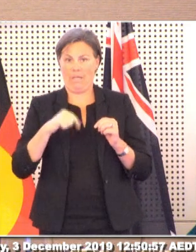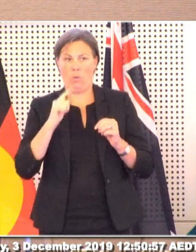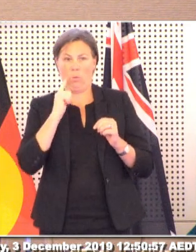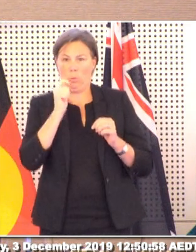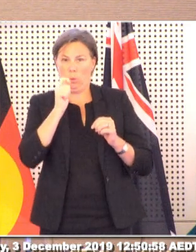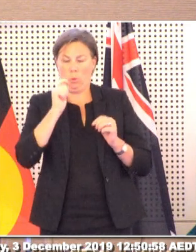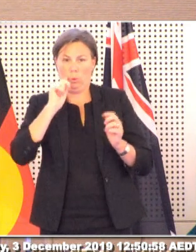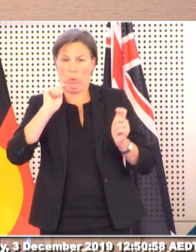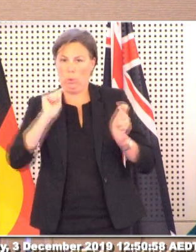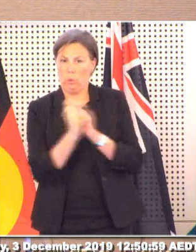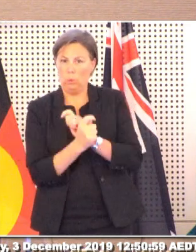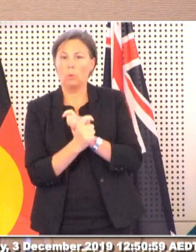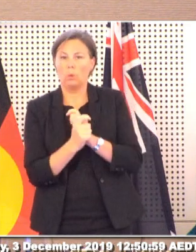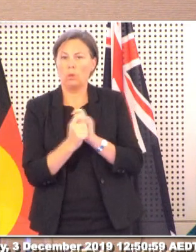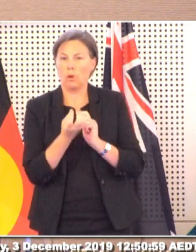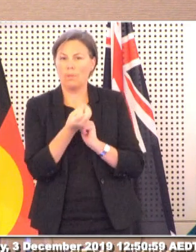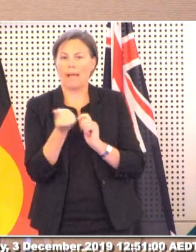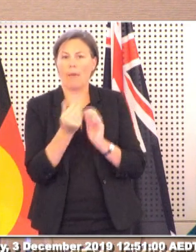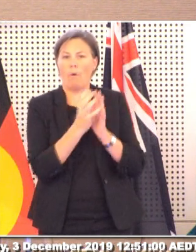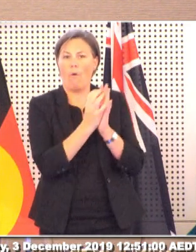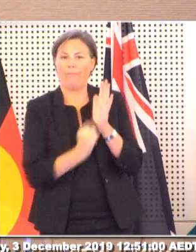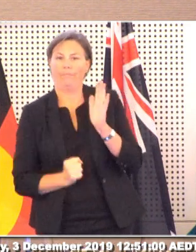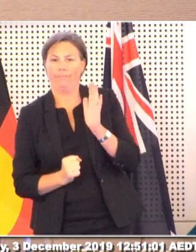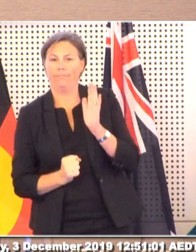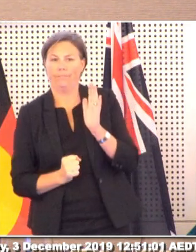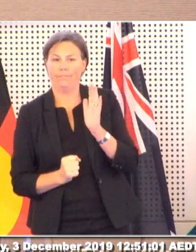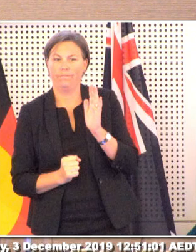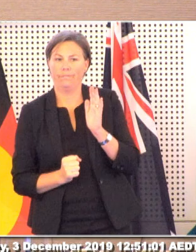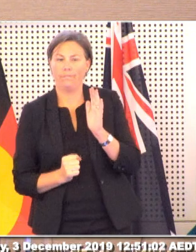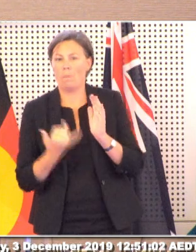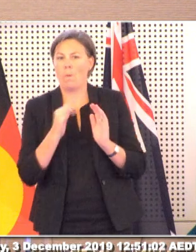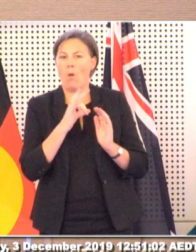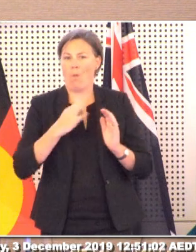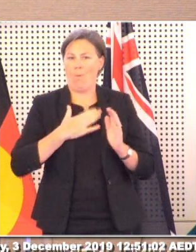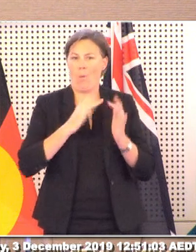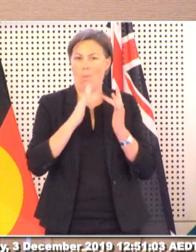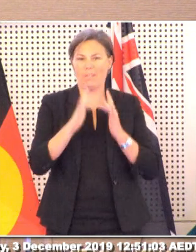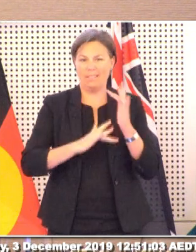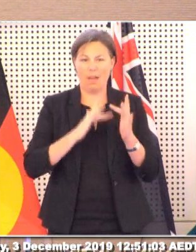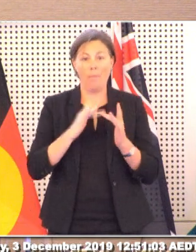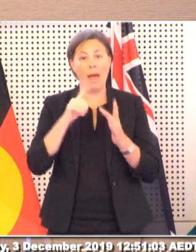So some of them aren’t – may not be on our website but they’re certainly available on request. All right.